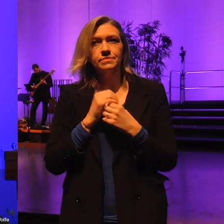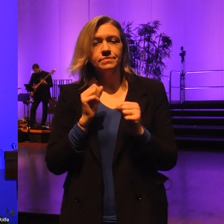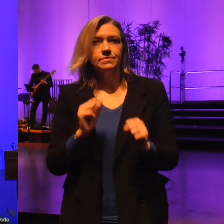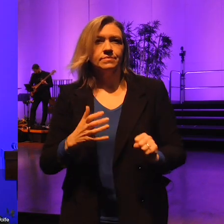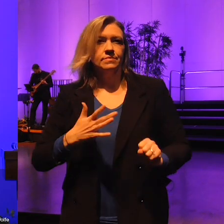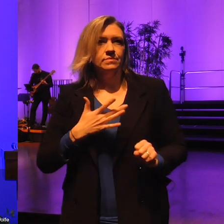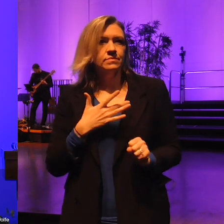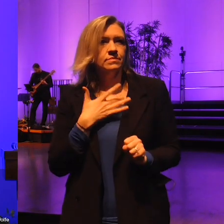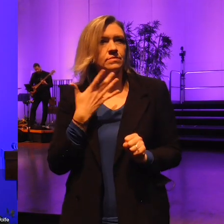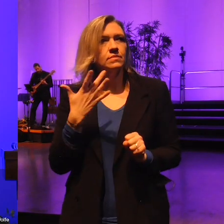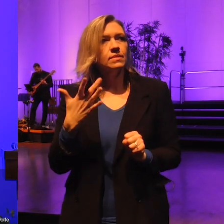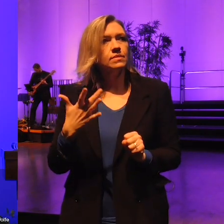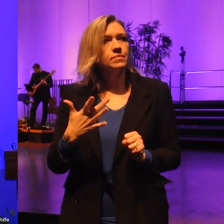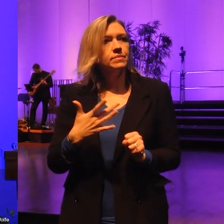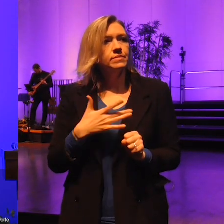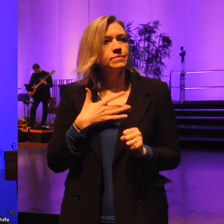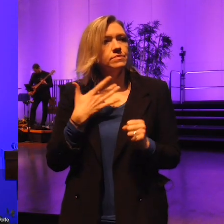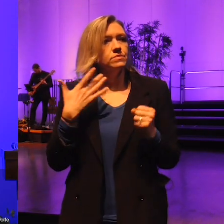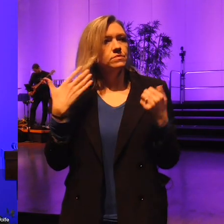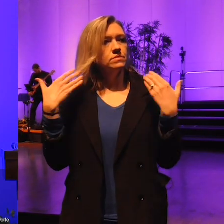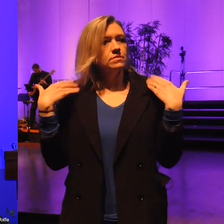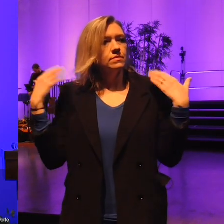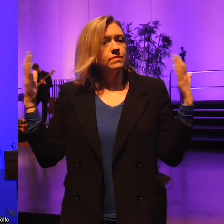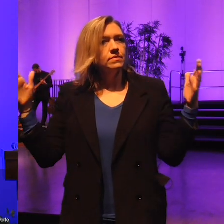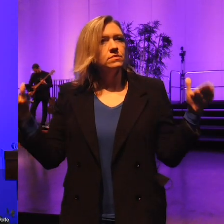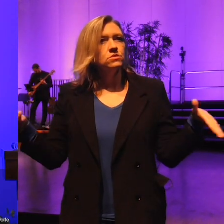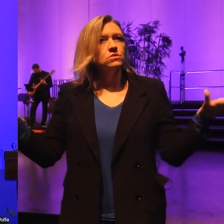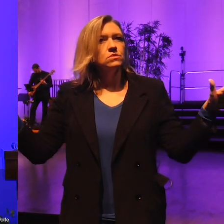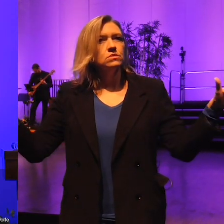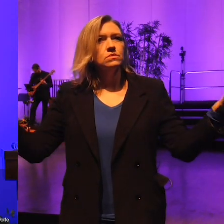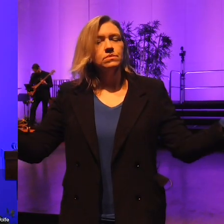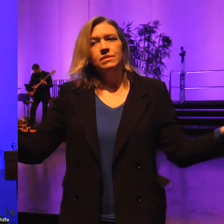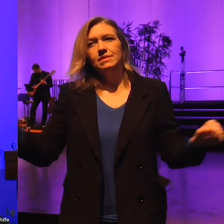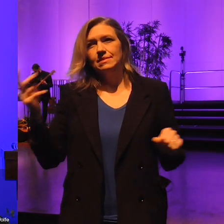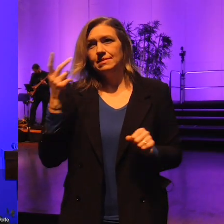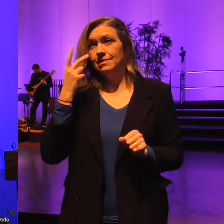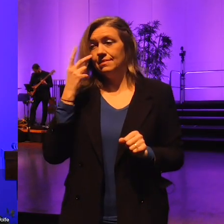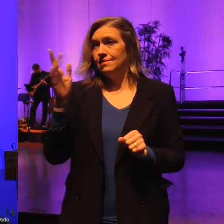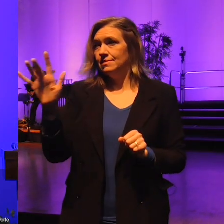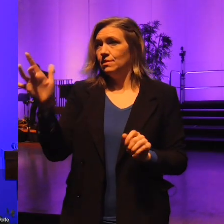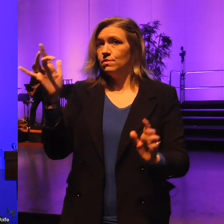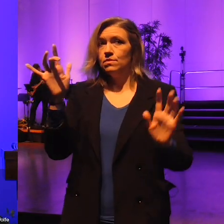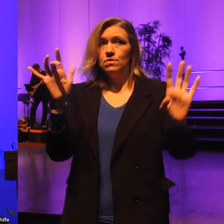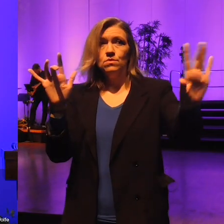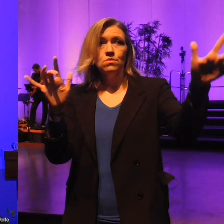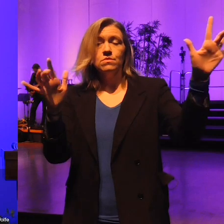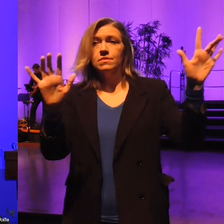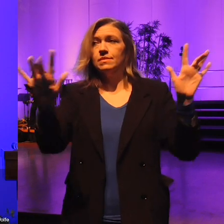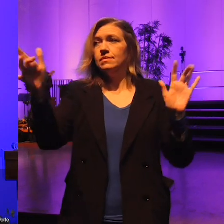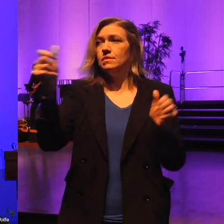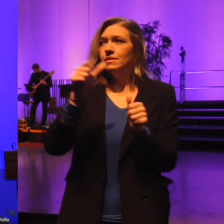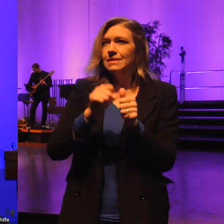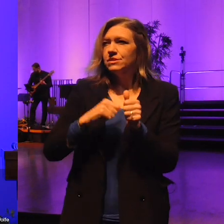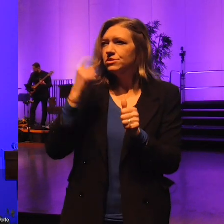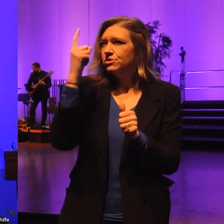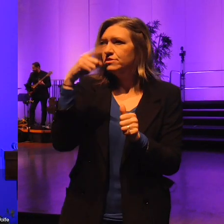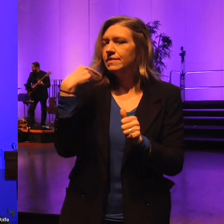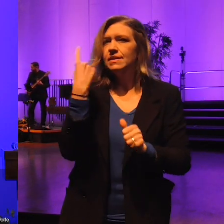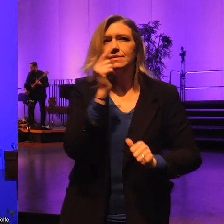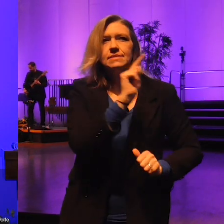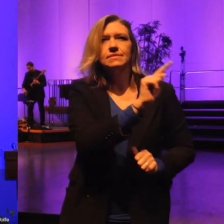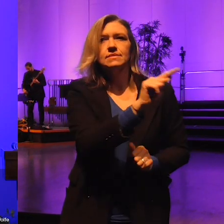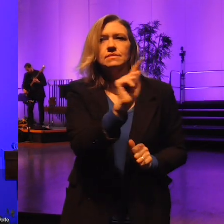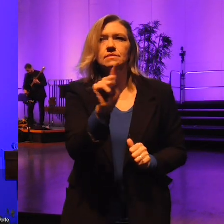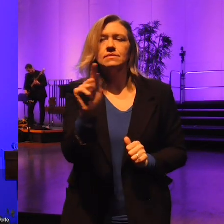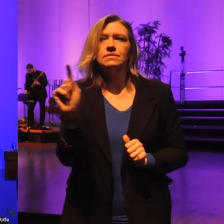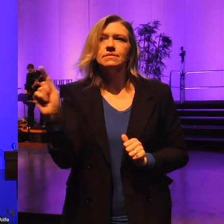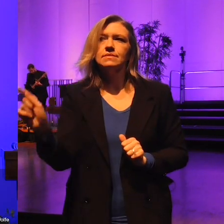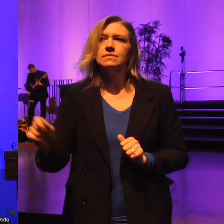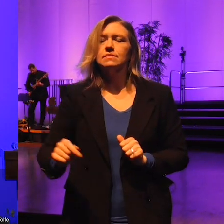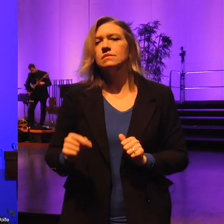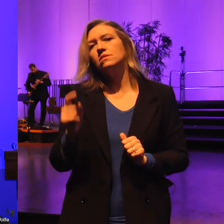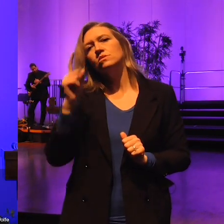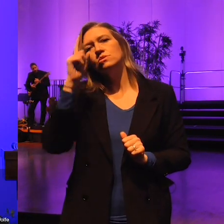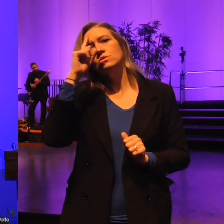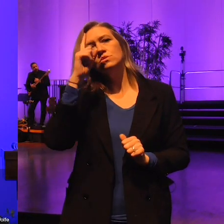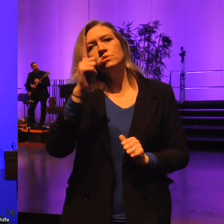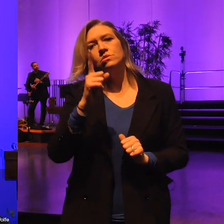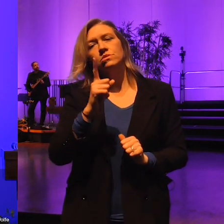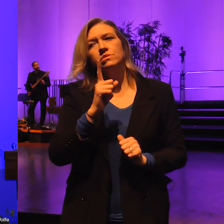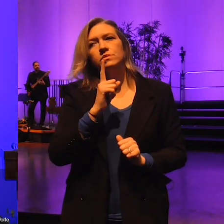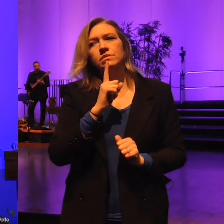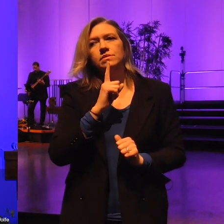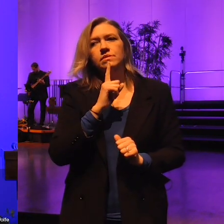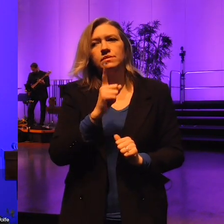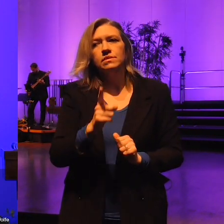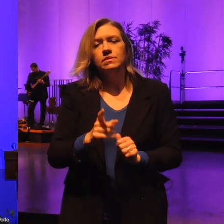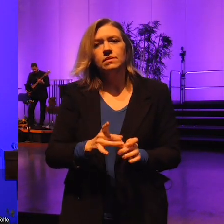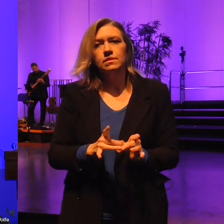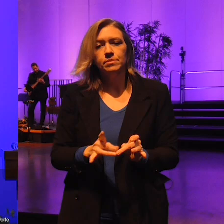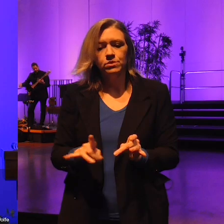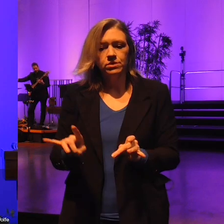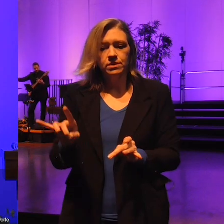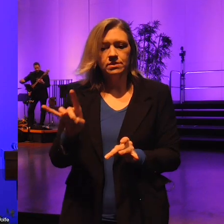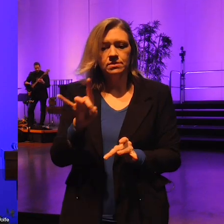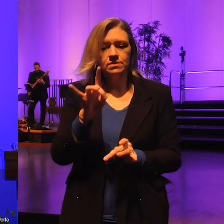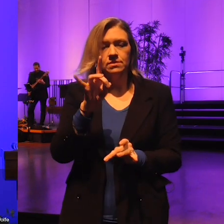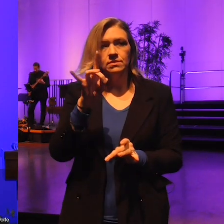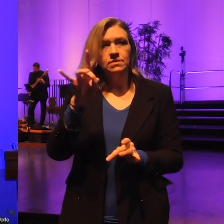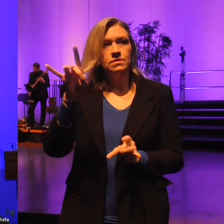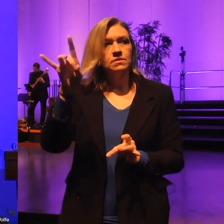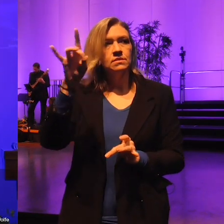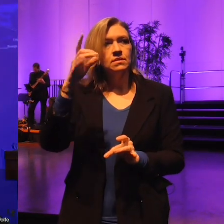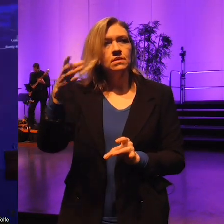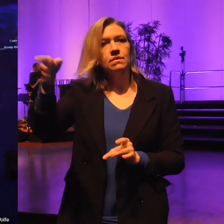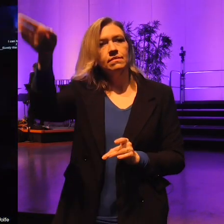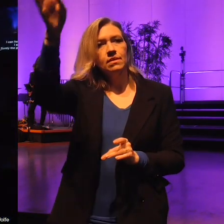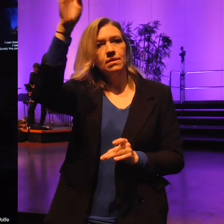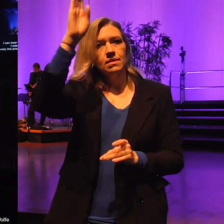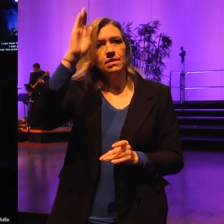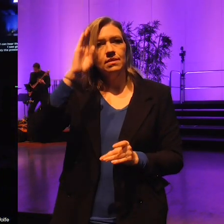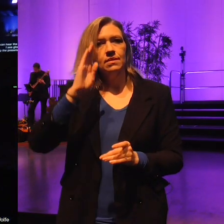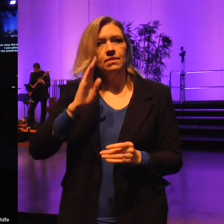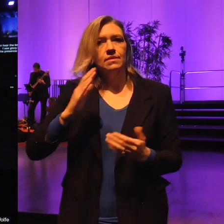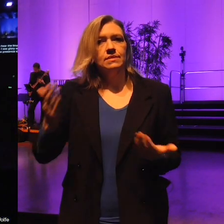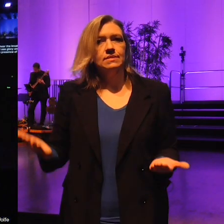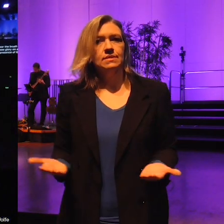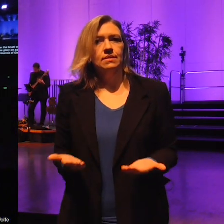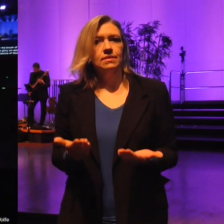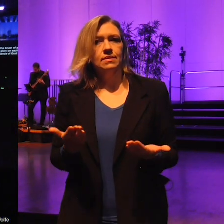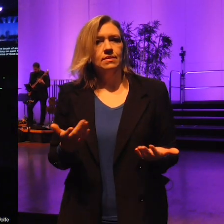I can hear the brush of angel wings I see glory on each face surely the presence of God is in this